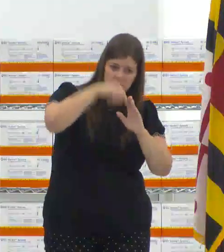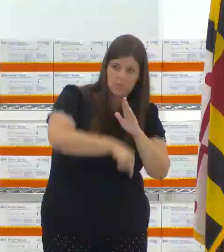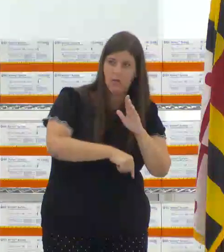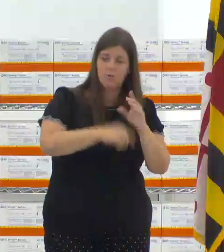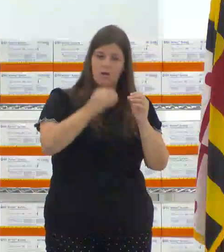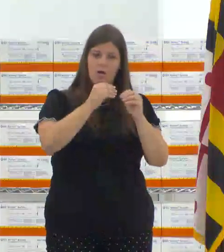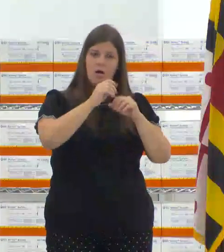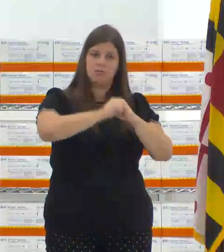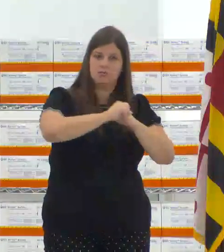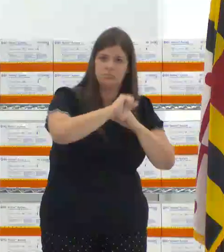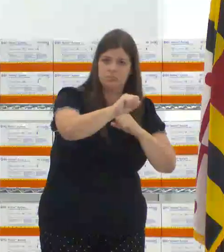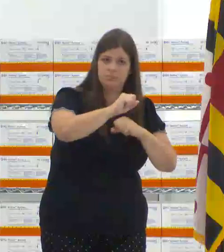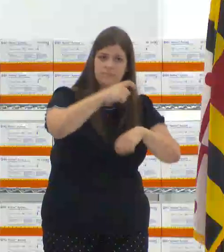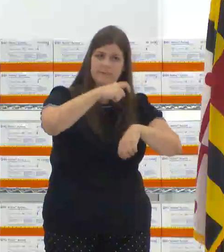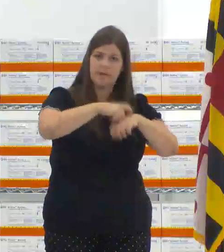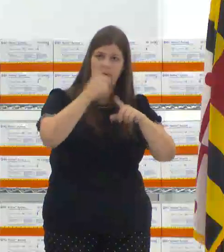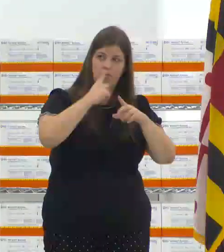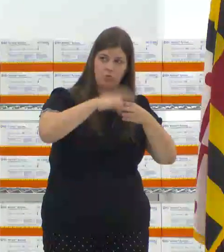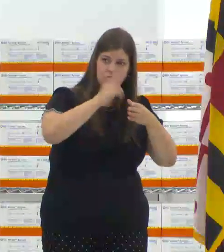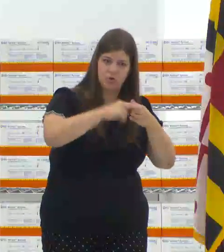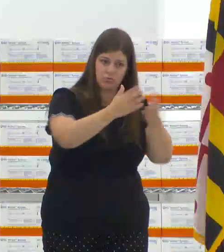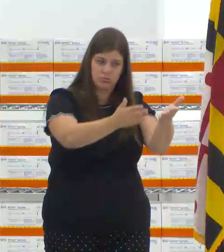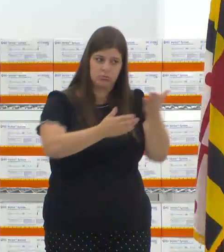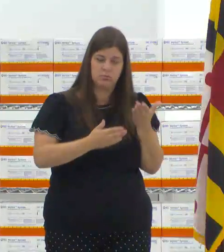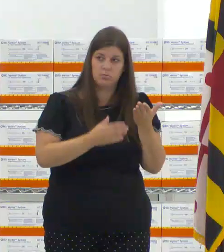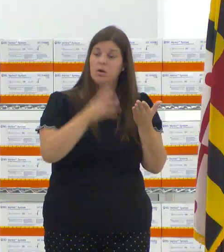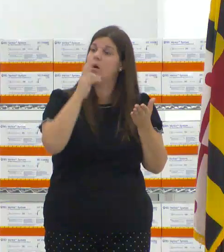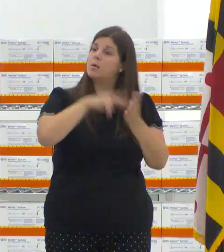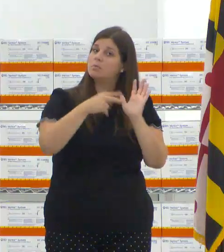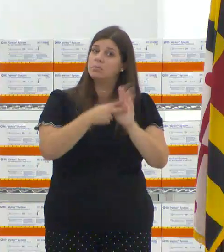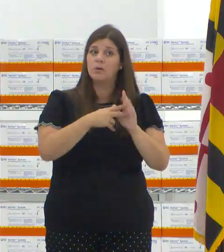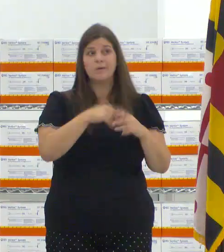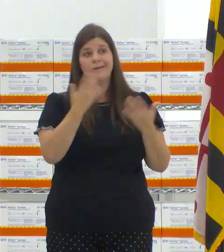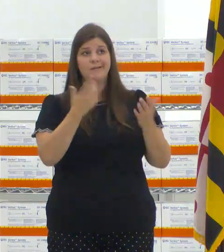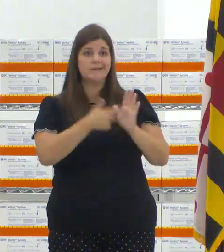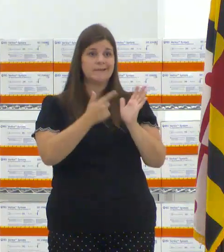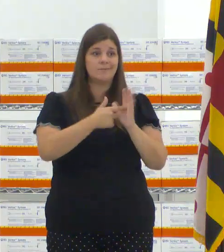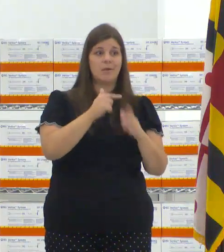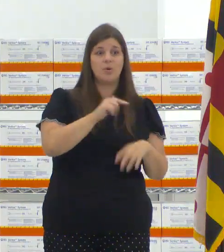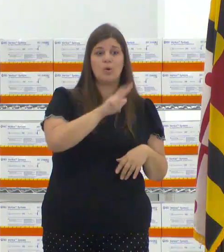pandemic -- of the coronavirus itself, but it really is all just about the difference of overall